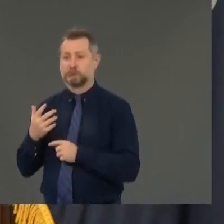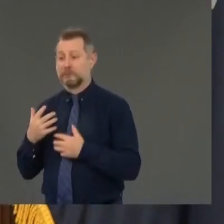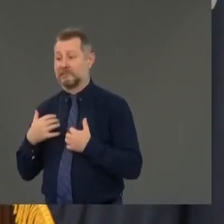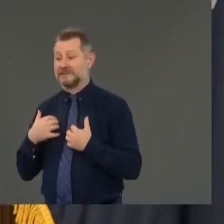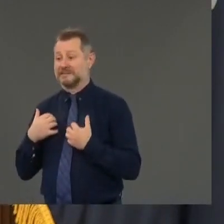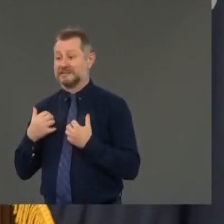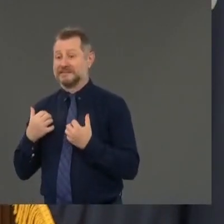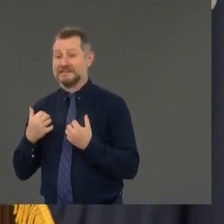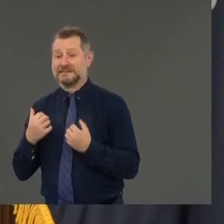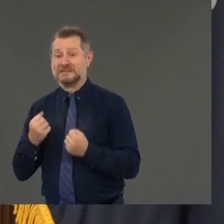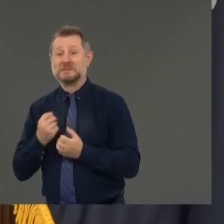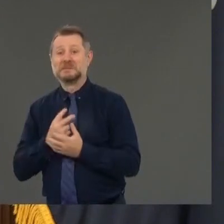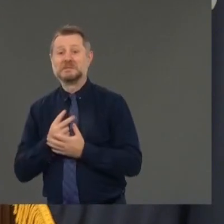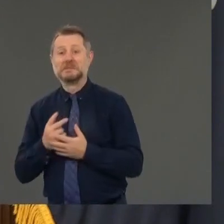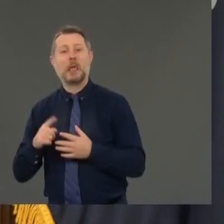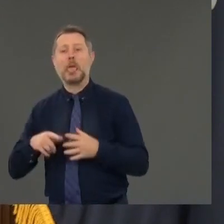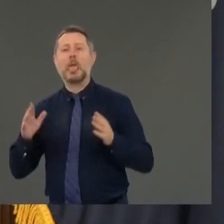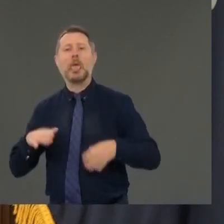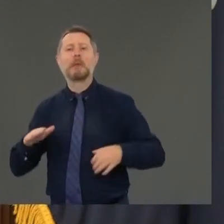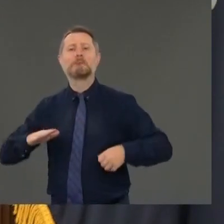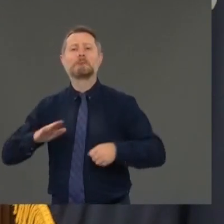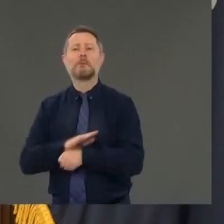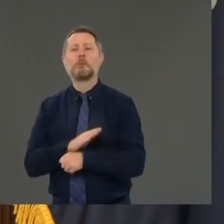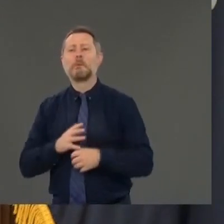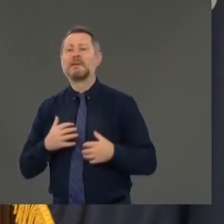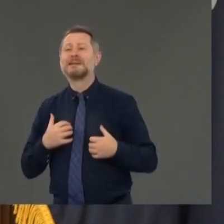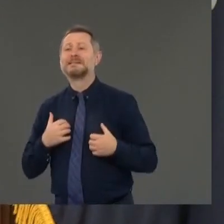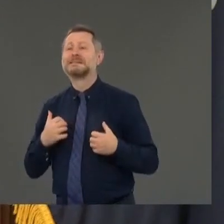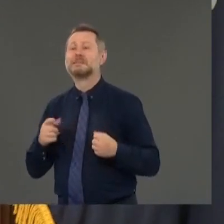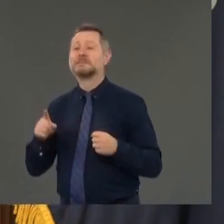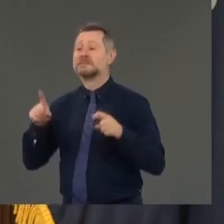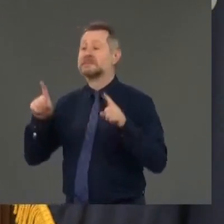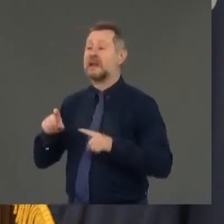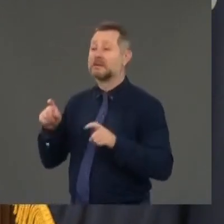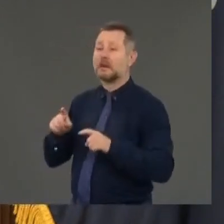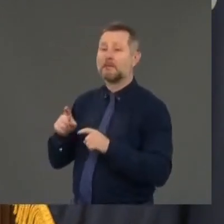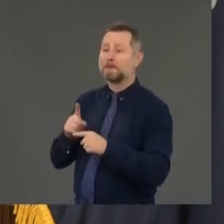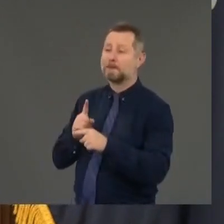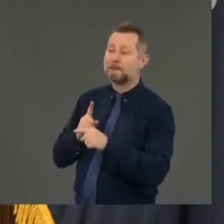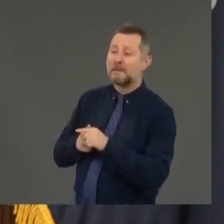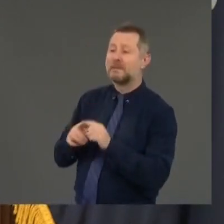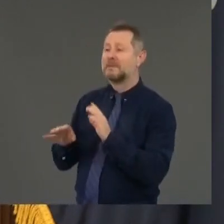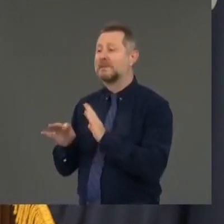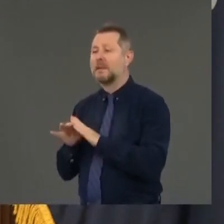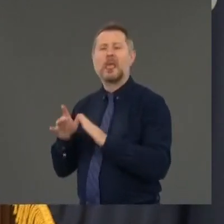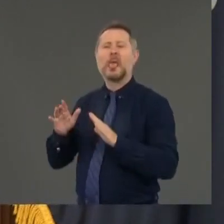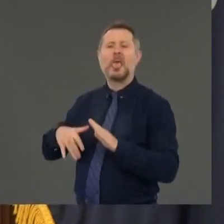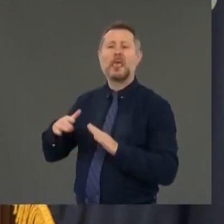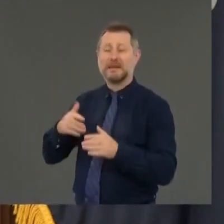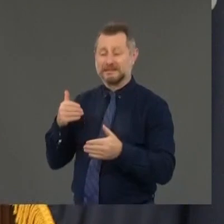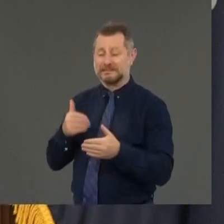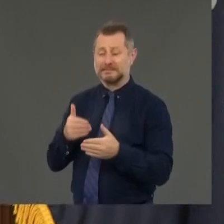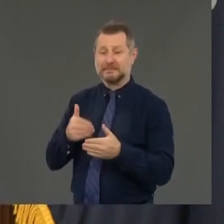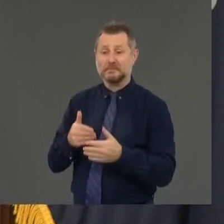STAGE OF THE DISEASE WHERE THE PERSON IS NOT CONTAGIOUS.